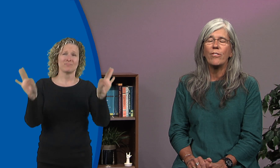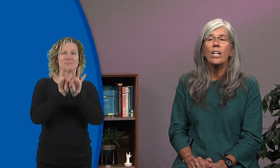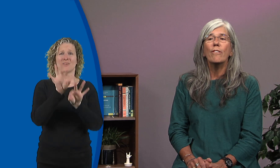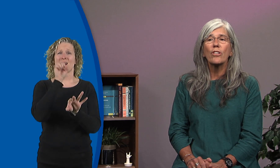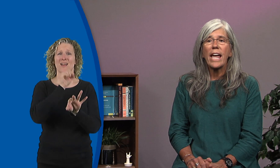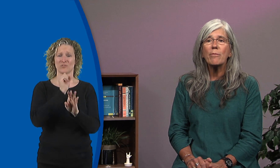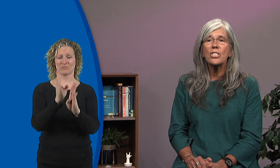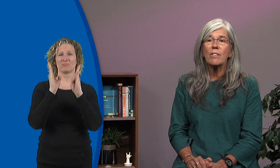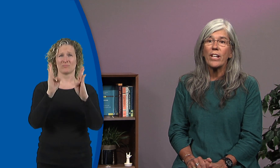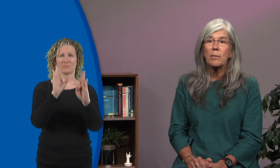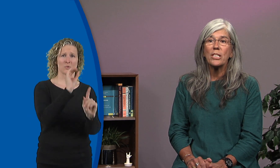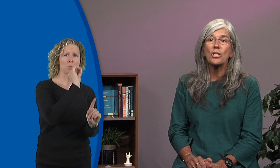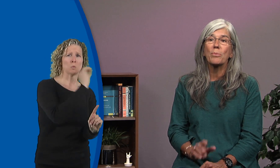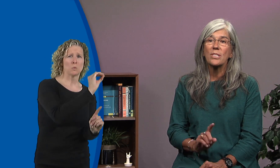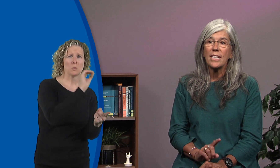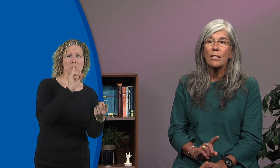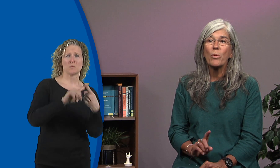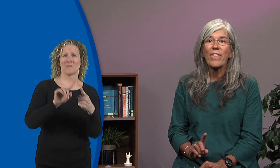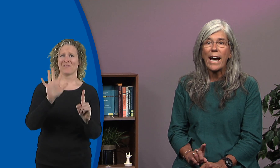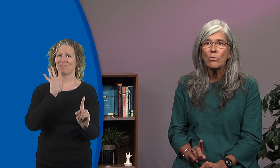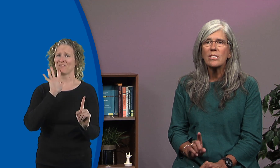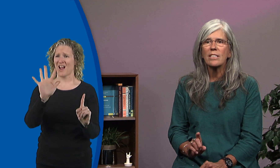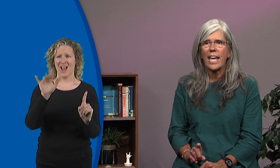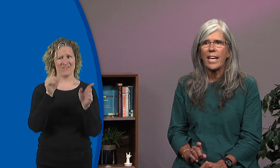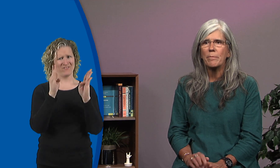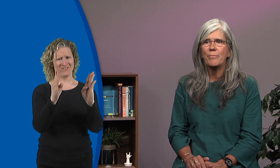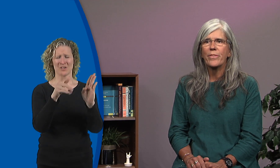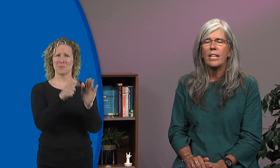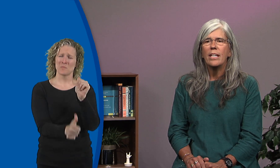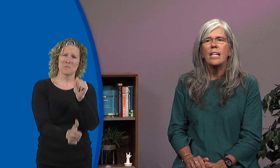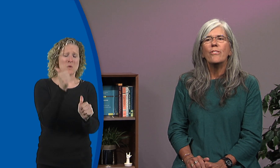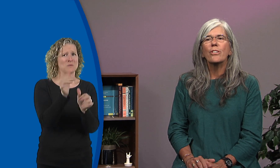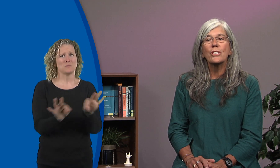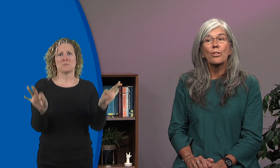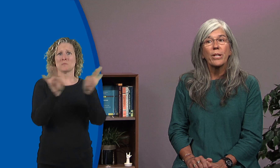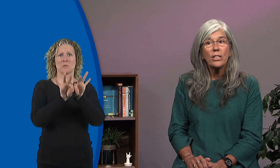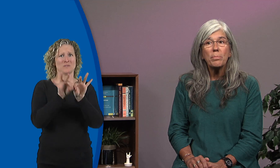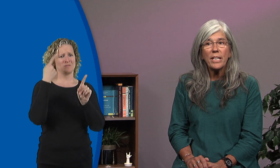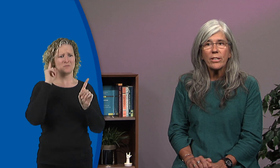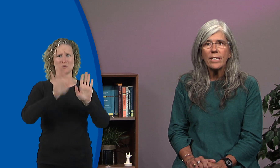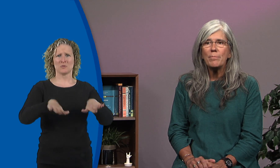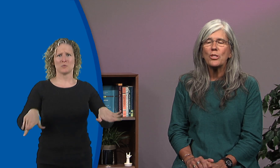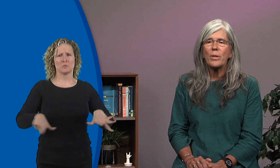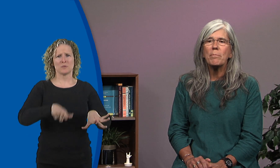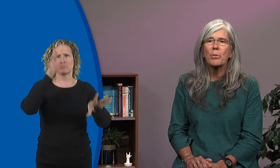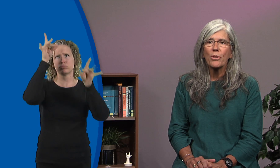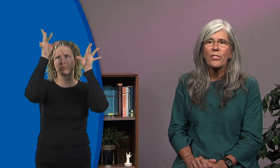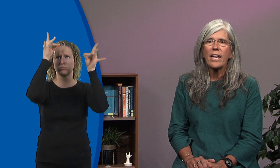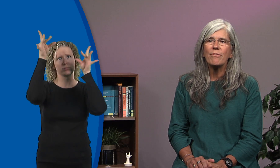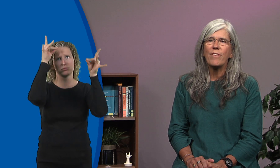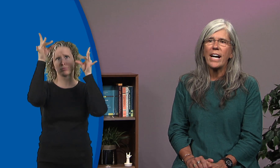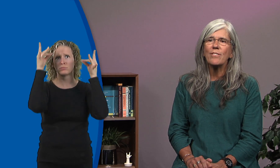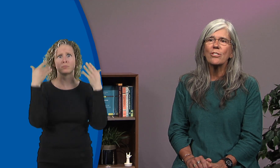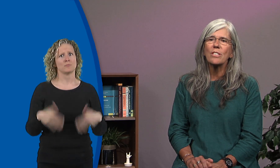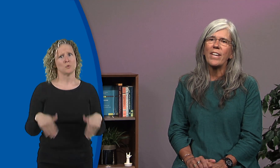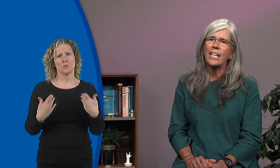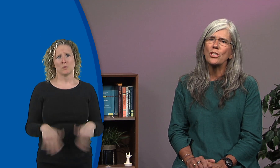for language development to proceed without delay. There is a critical period between birth and 5 years of age